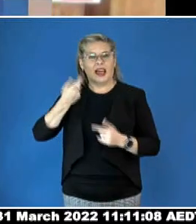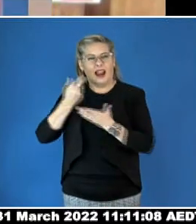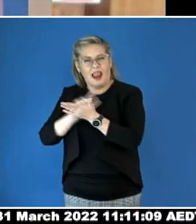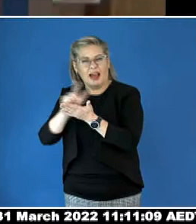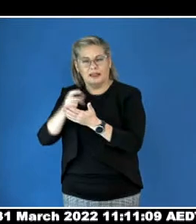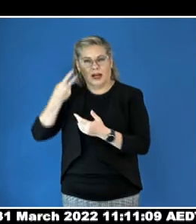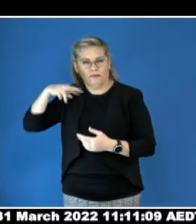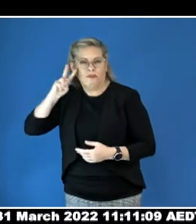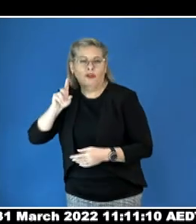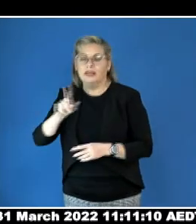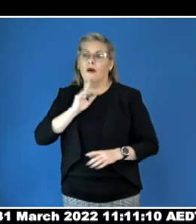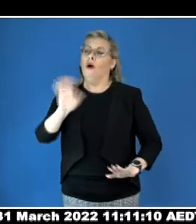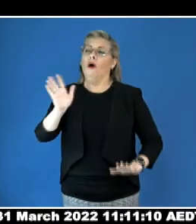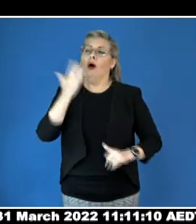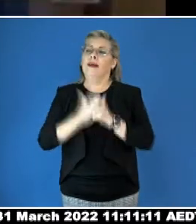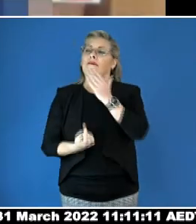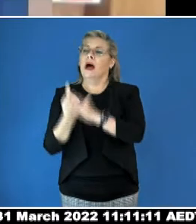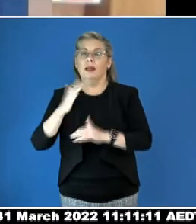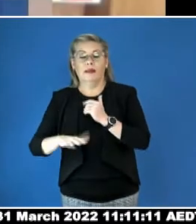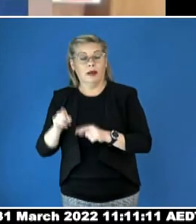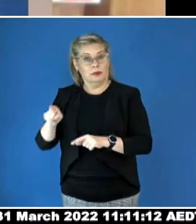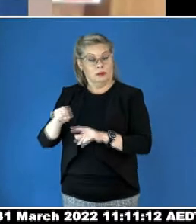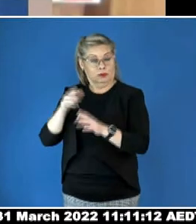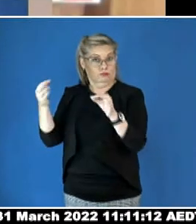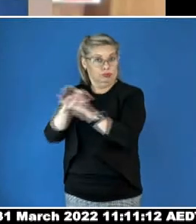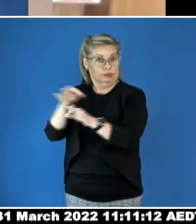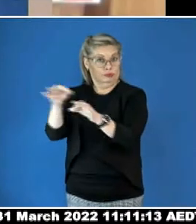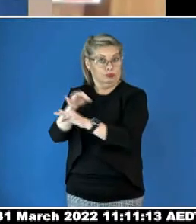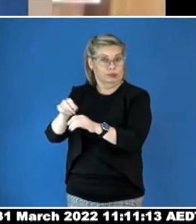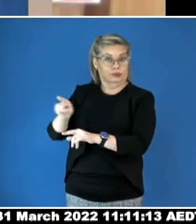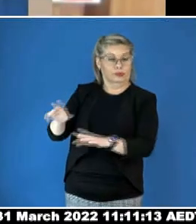guilty. More security cameras at the respite centre to make people feel safer.